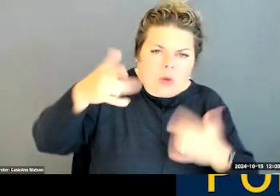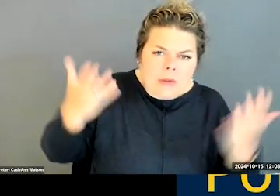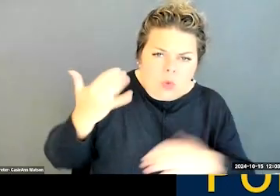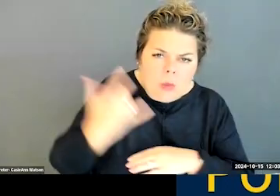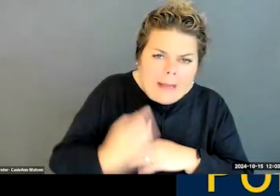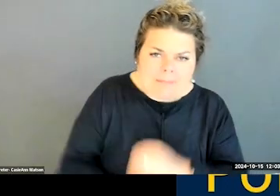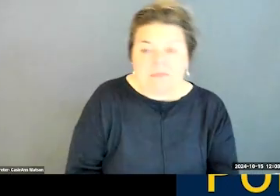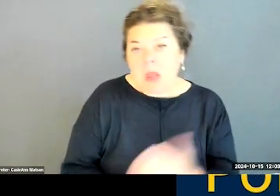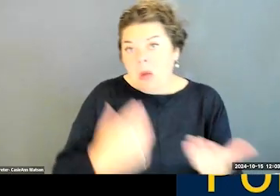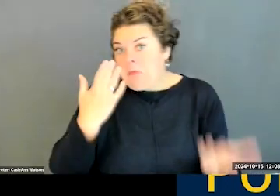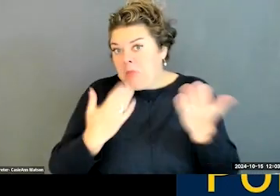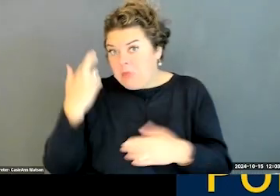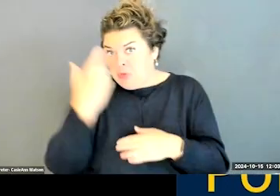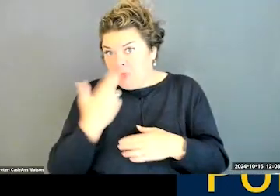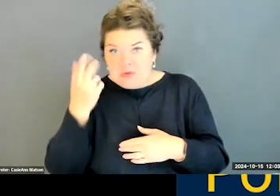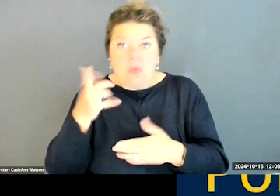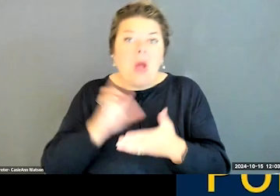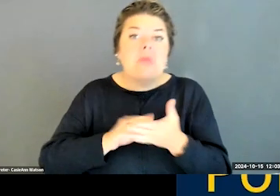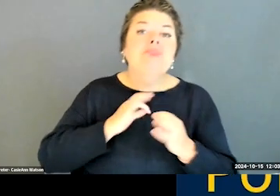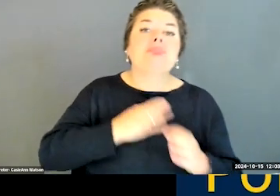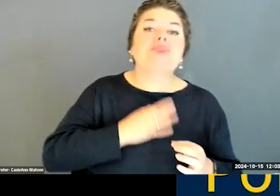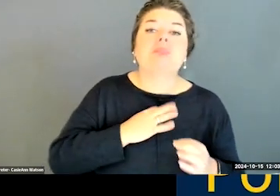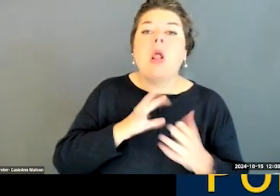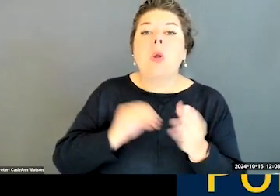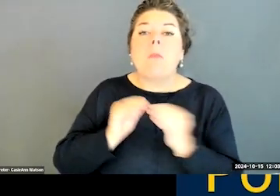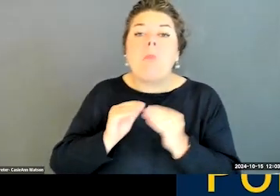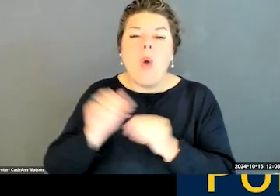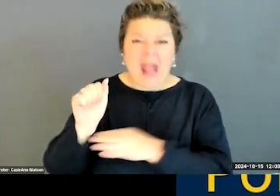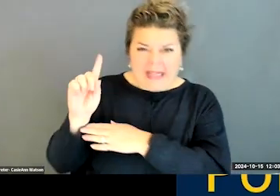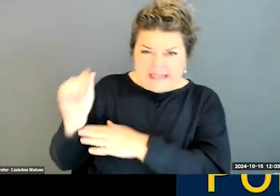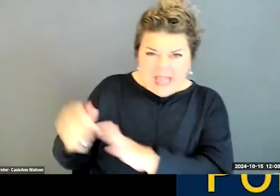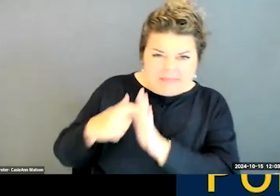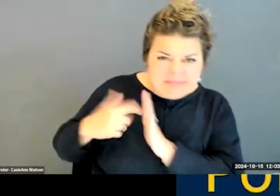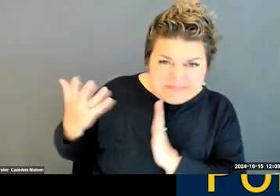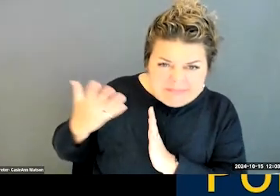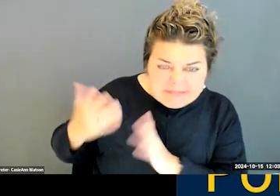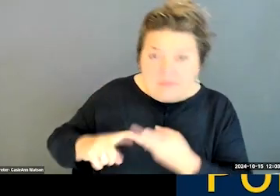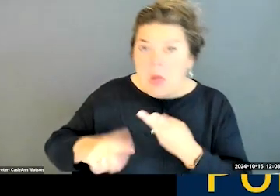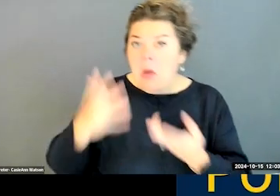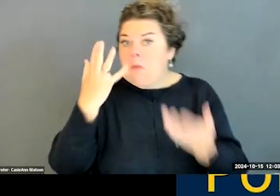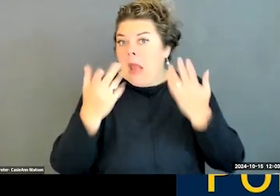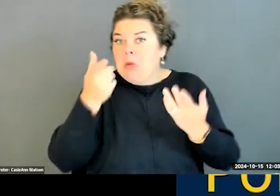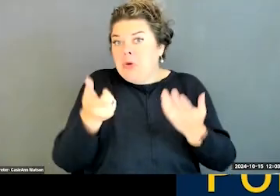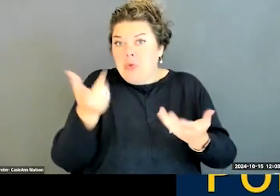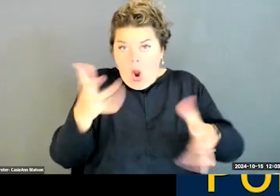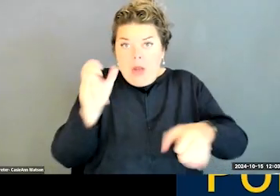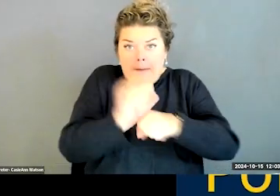So perhaps you're here because you want to learn more about the requirements of the ADA. You're here because you're an employee who wants to learn